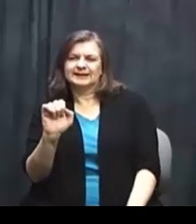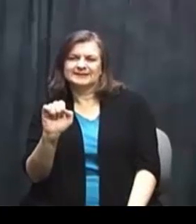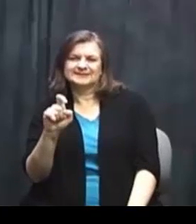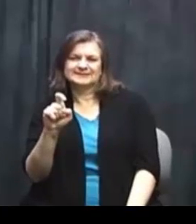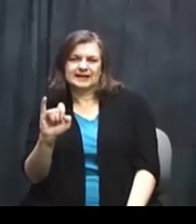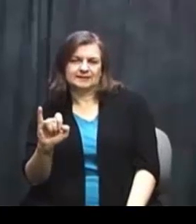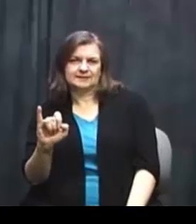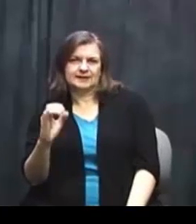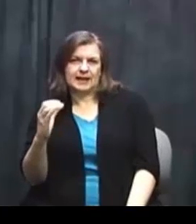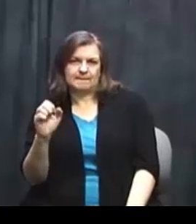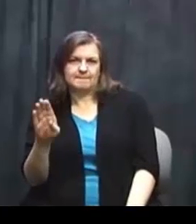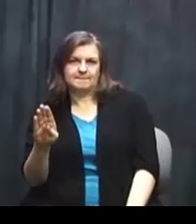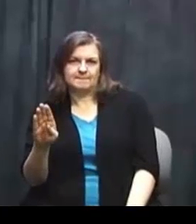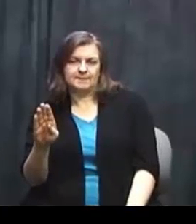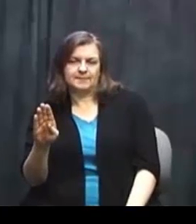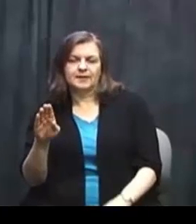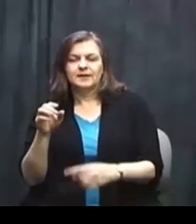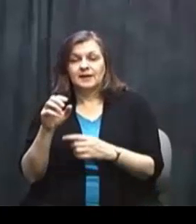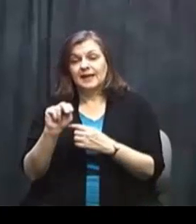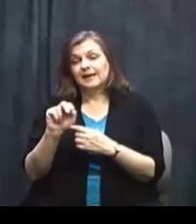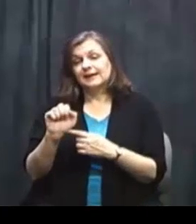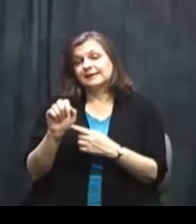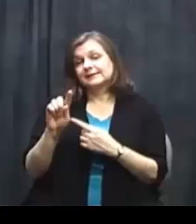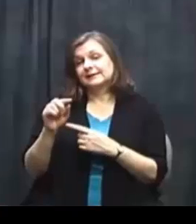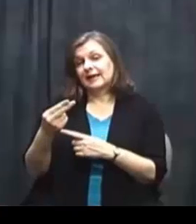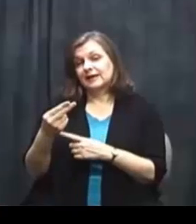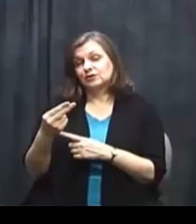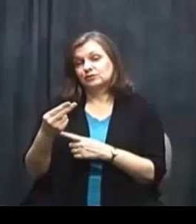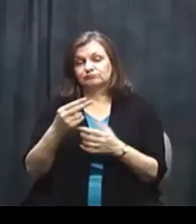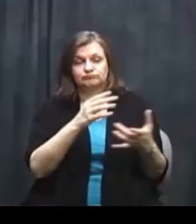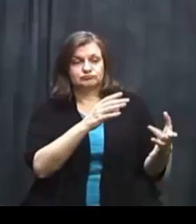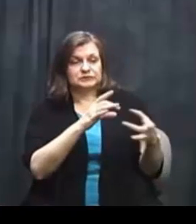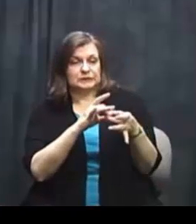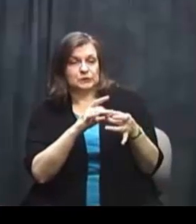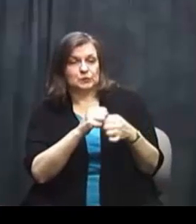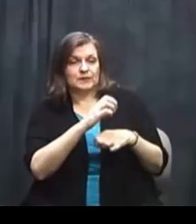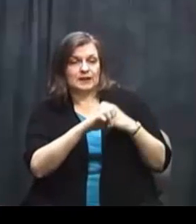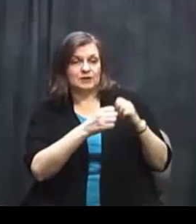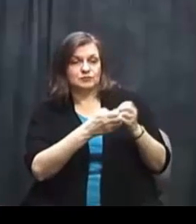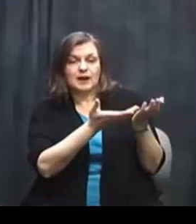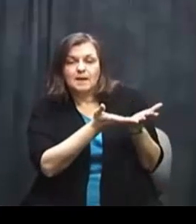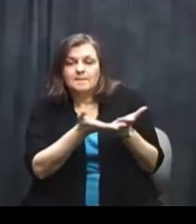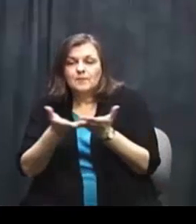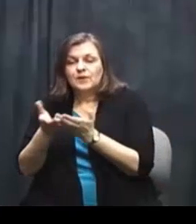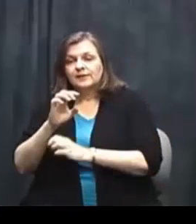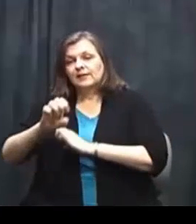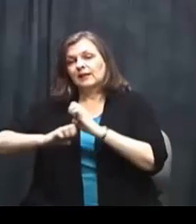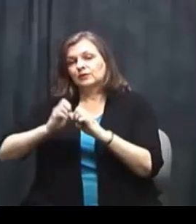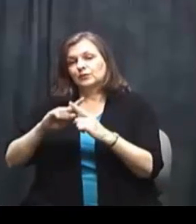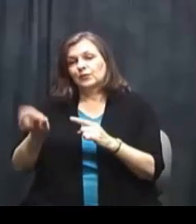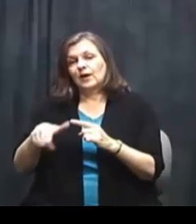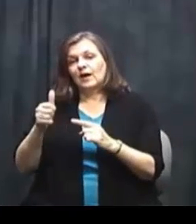these will help us move electrons to the other photosystems and eventually